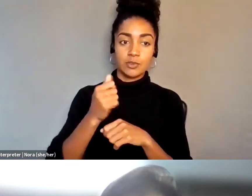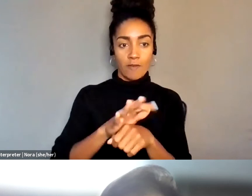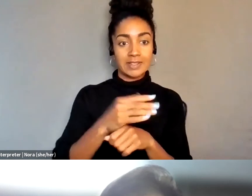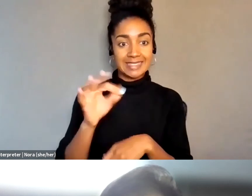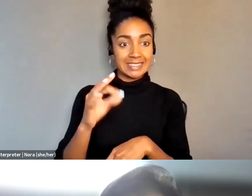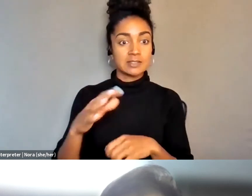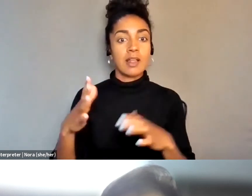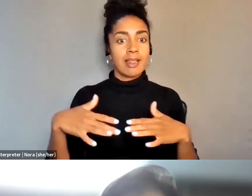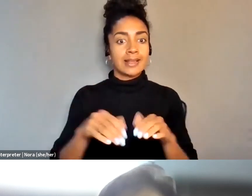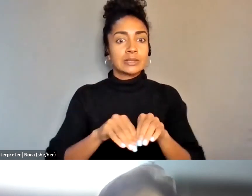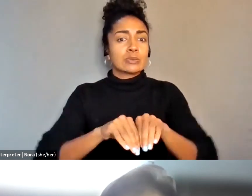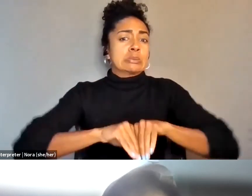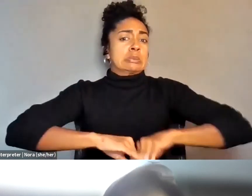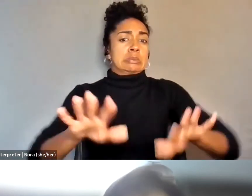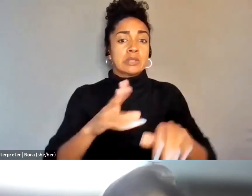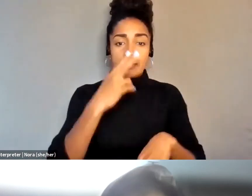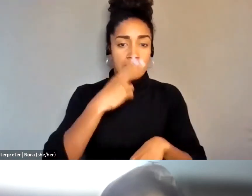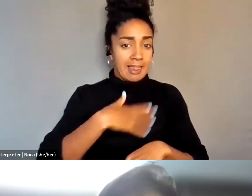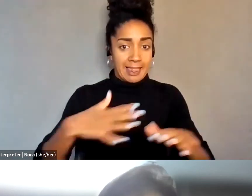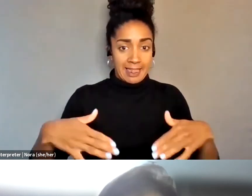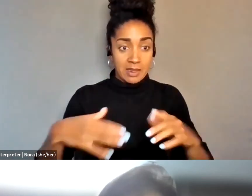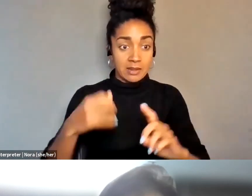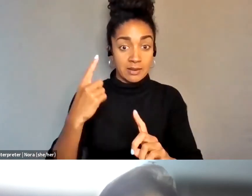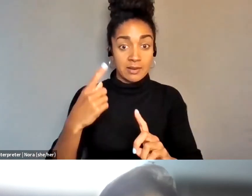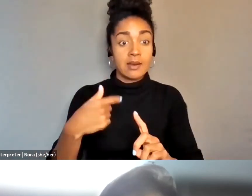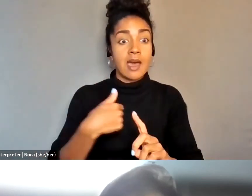I could go to school and attend classes in person.